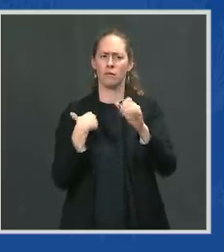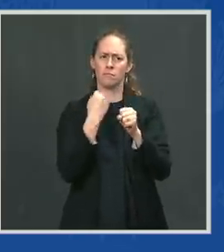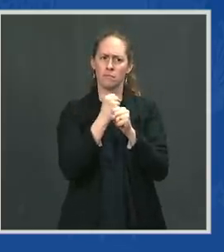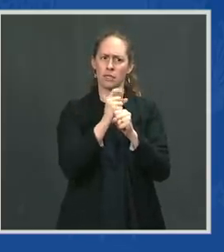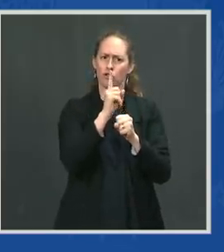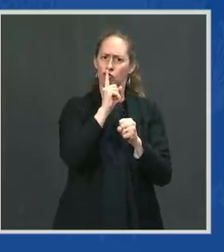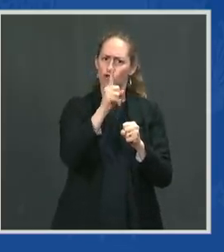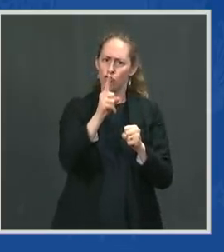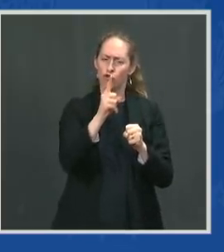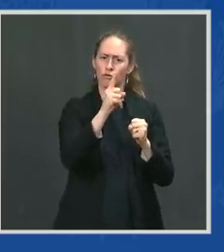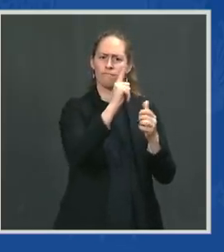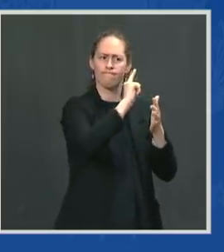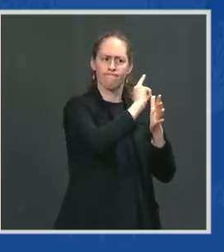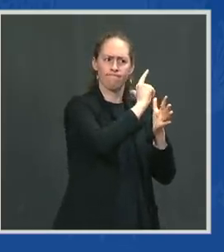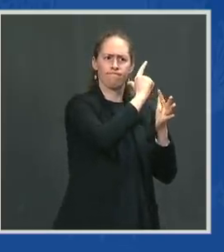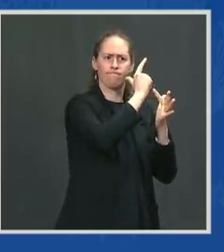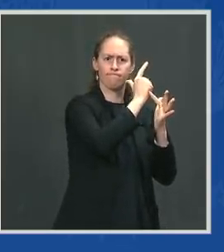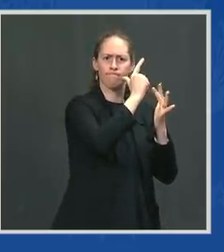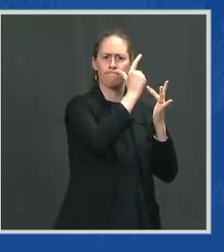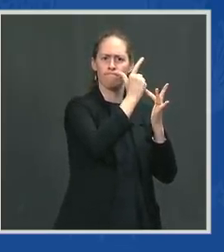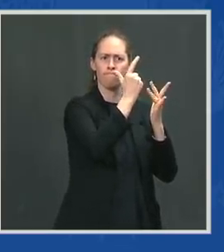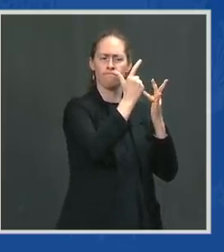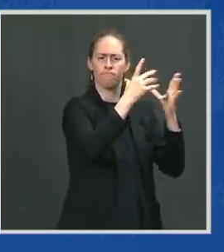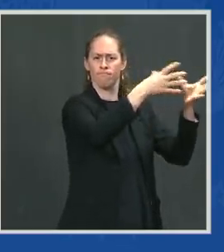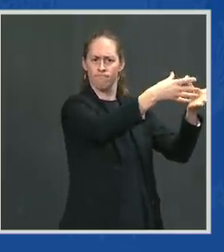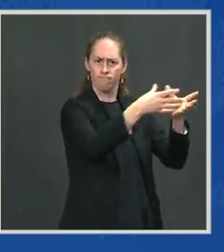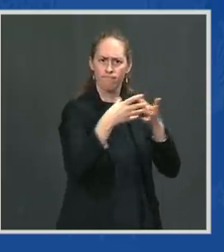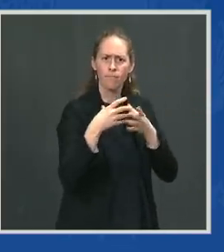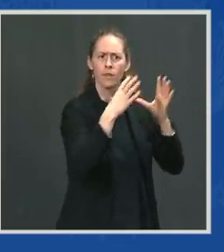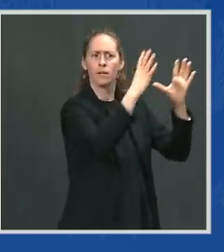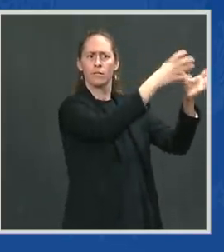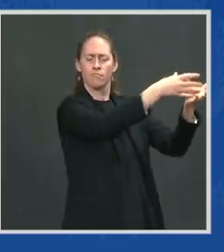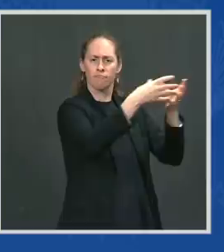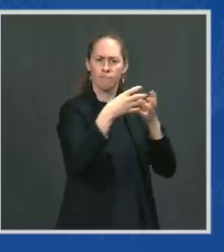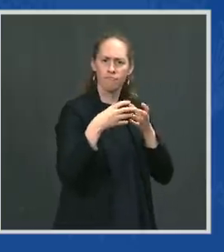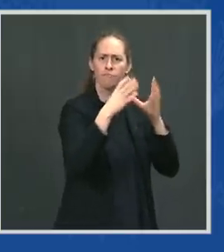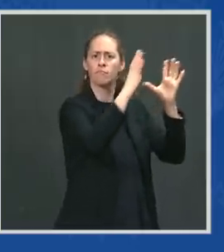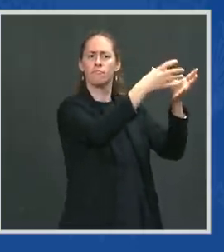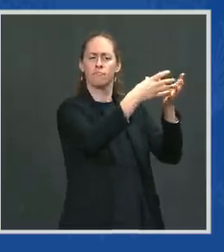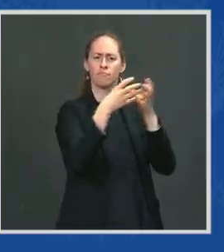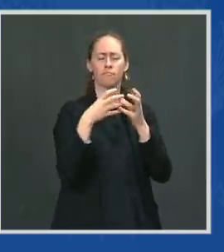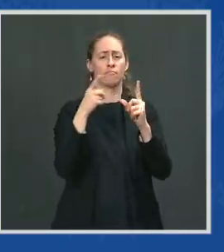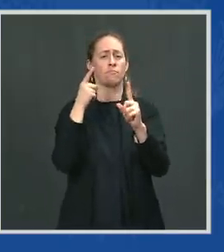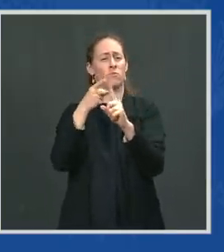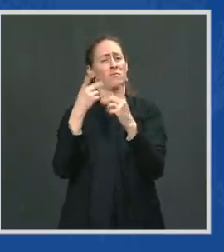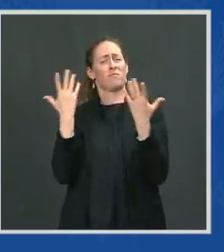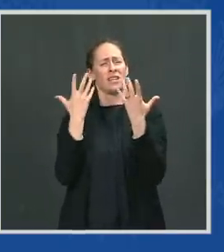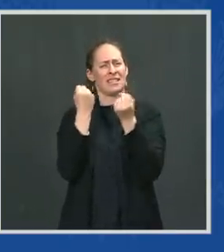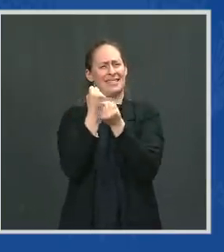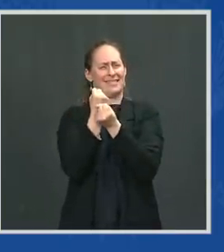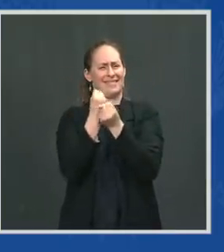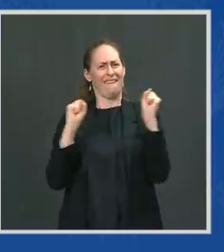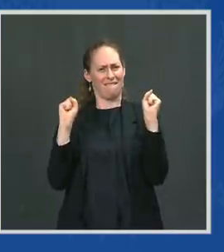deliberately, and safely. And we will do it in full coordination with our allies and partners,